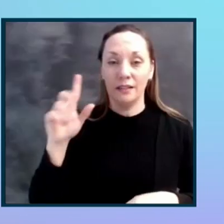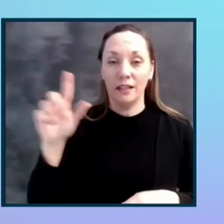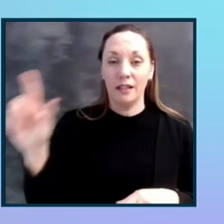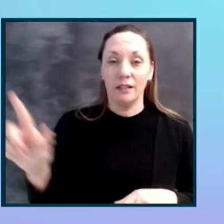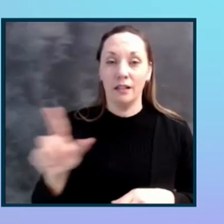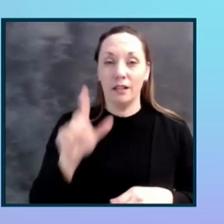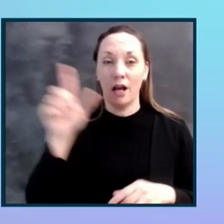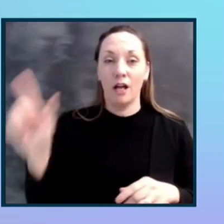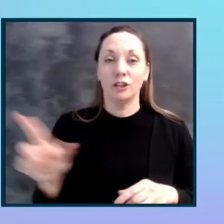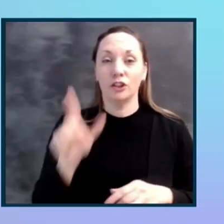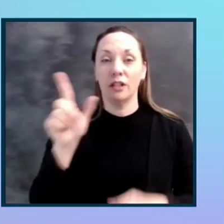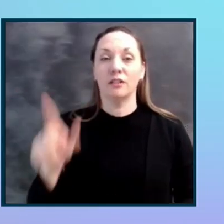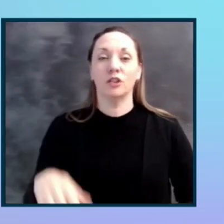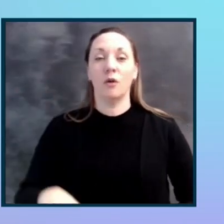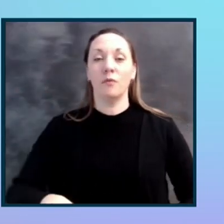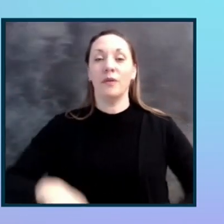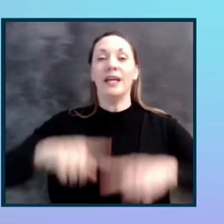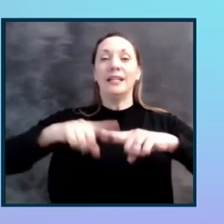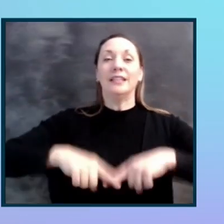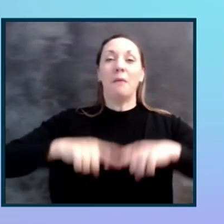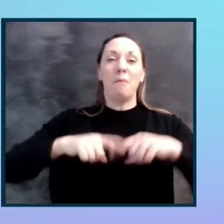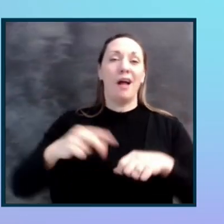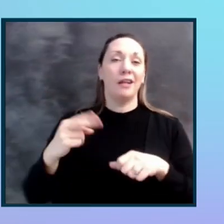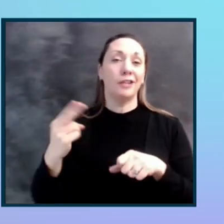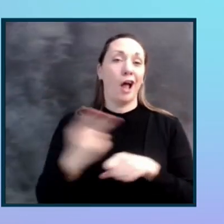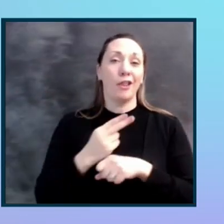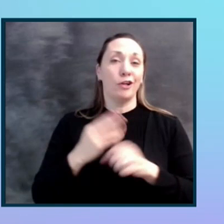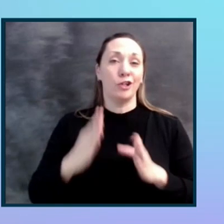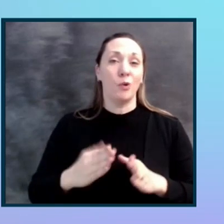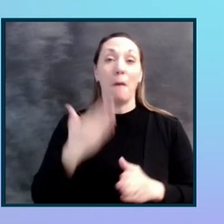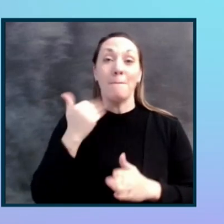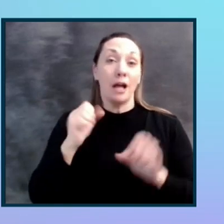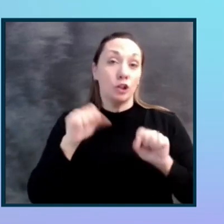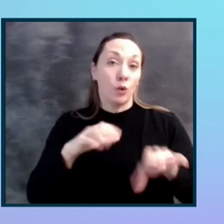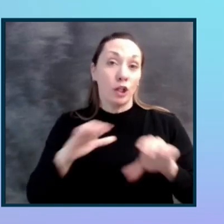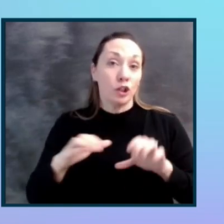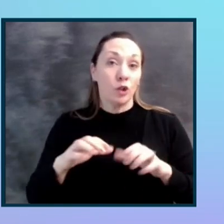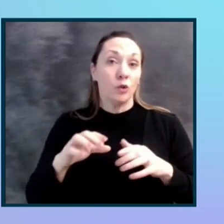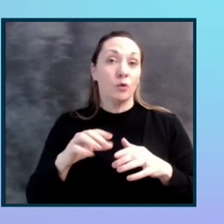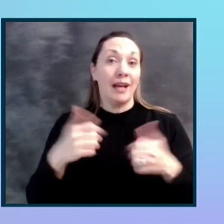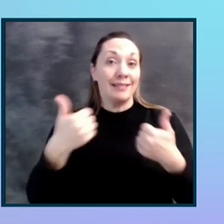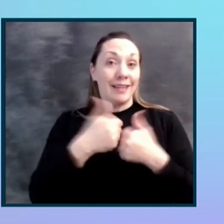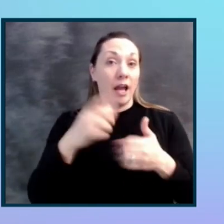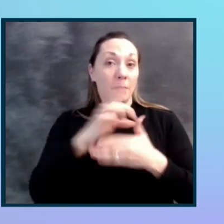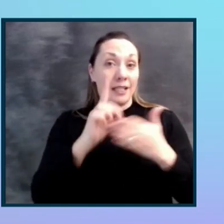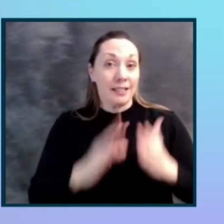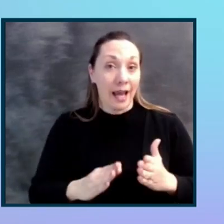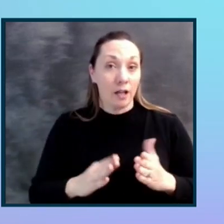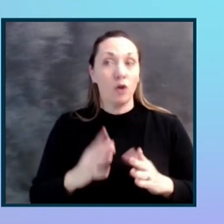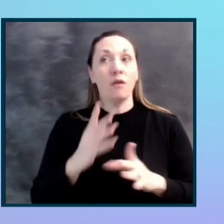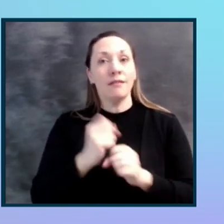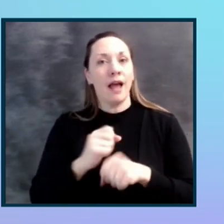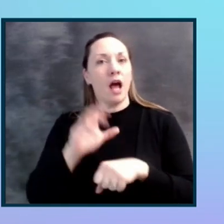So the best thing you can do as game designers is get accessibility consultants like myself and so many others,